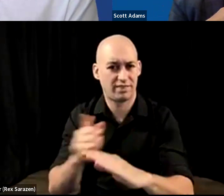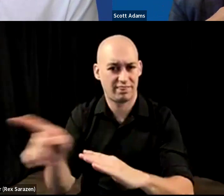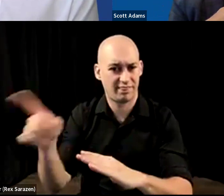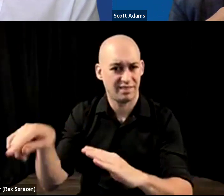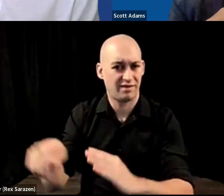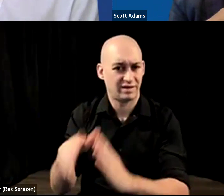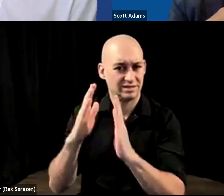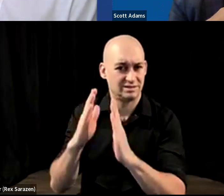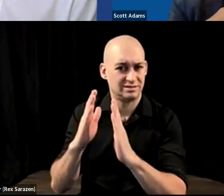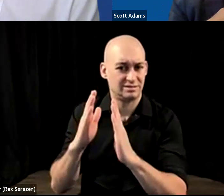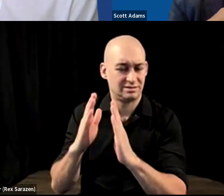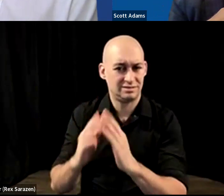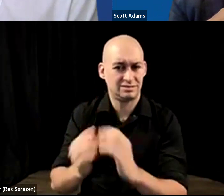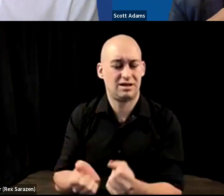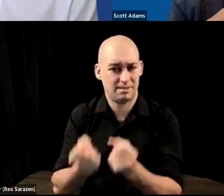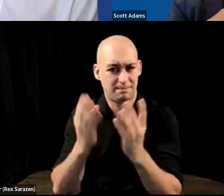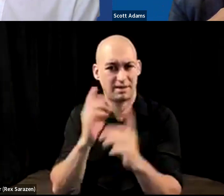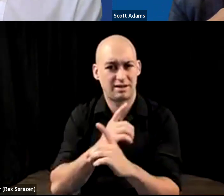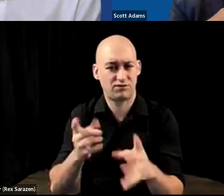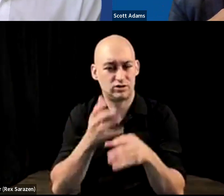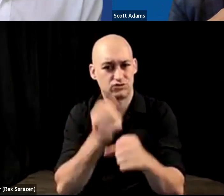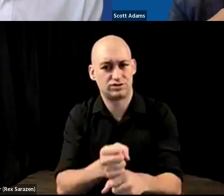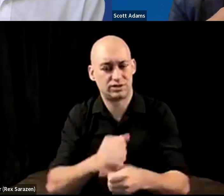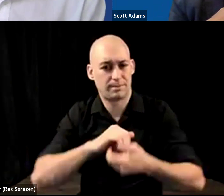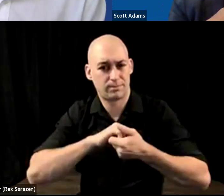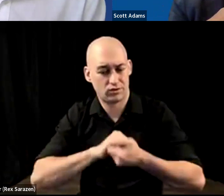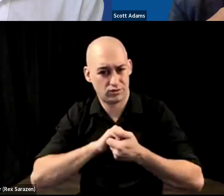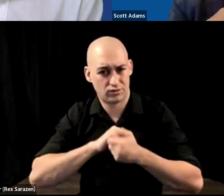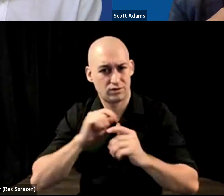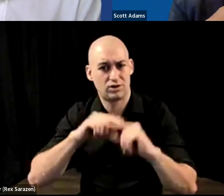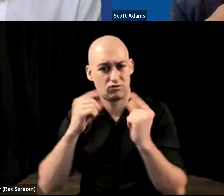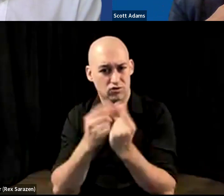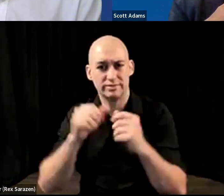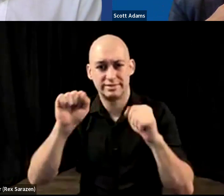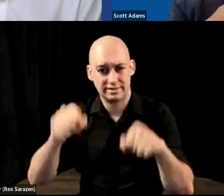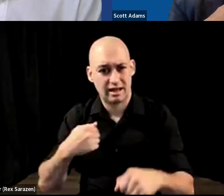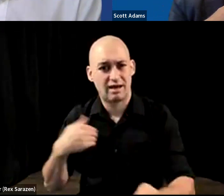are many different trusted partners and entities that can have an impact. I think, you know,